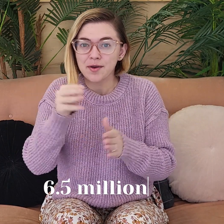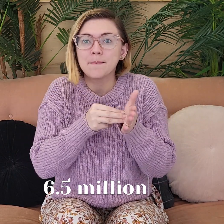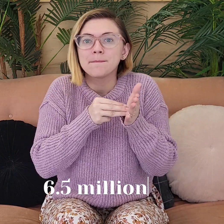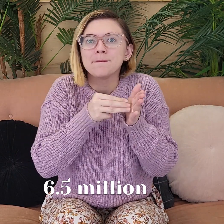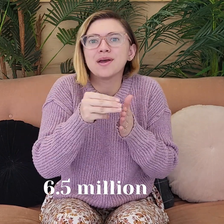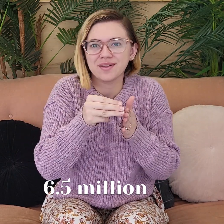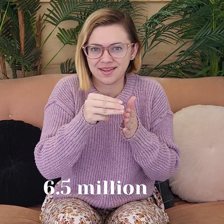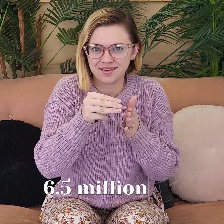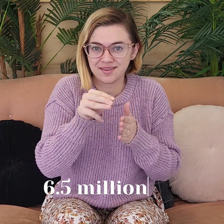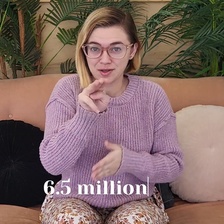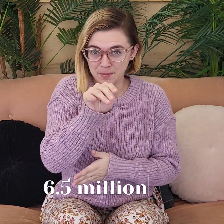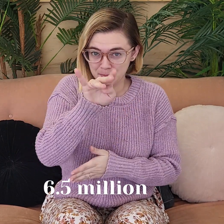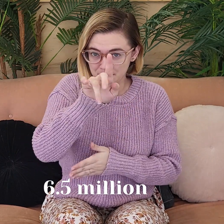6.5 million